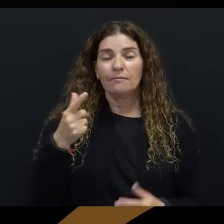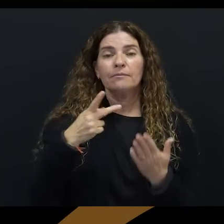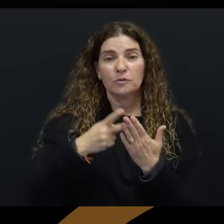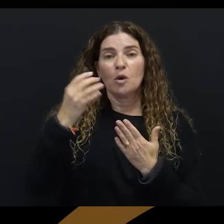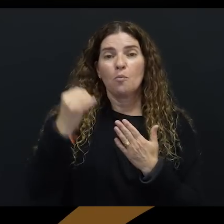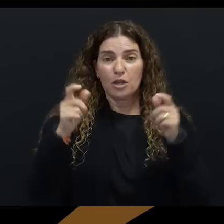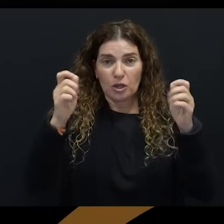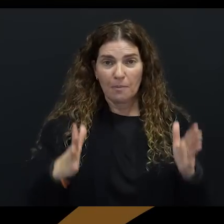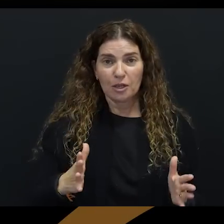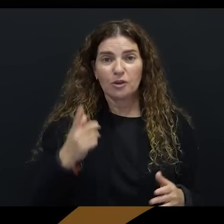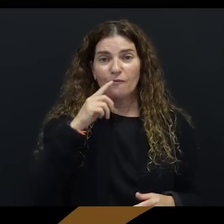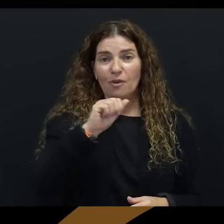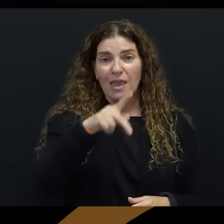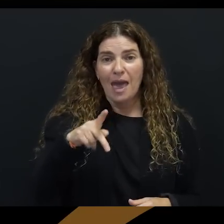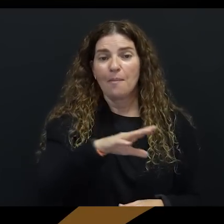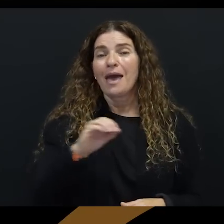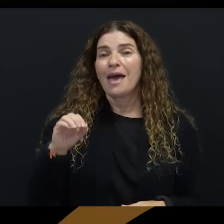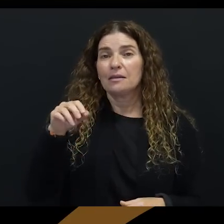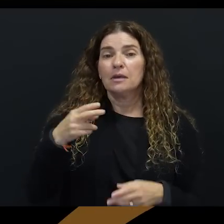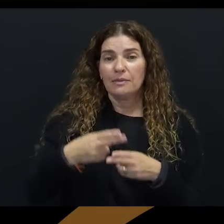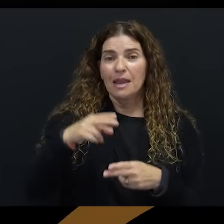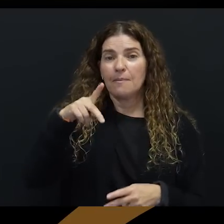Here to accept the award is Adam Lang, Project Manager, Mobile App.